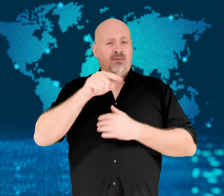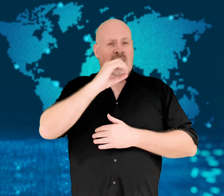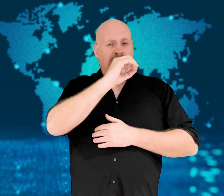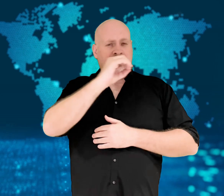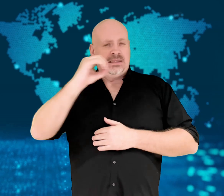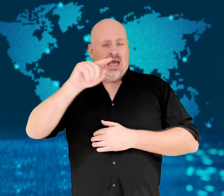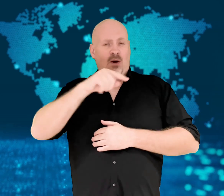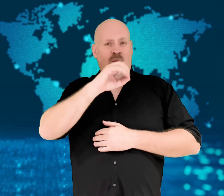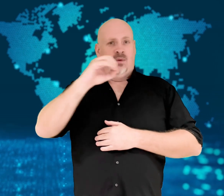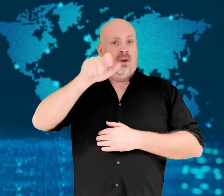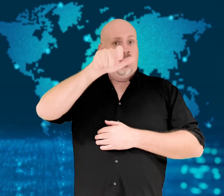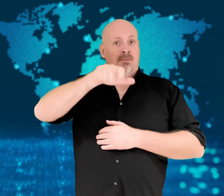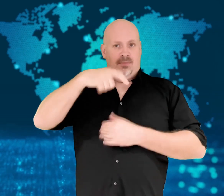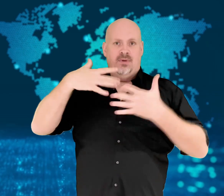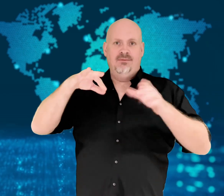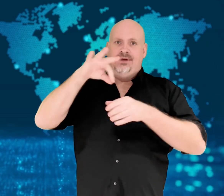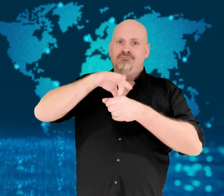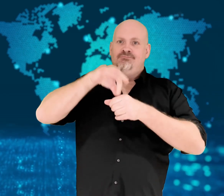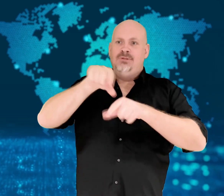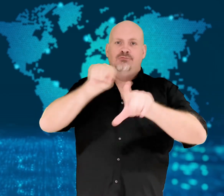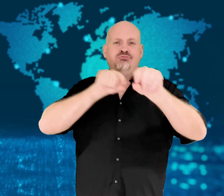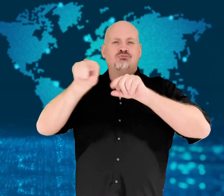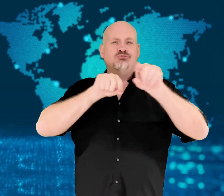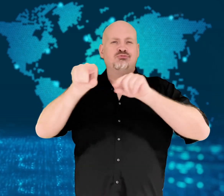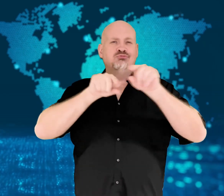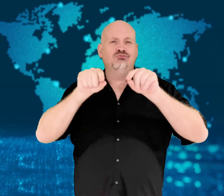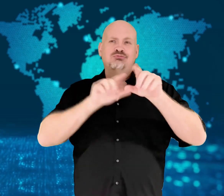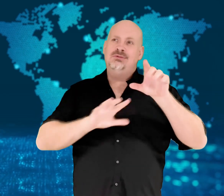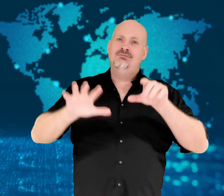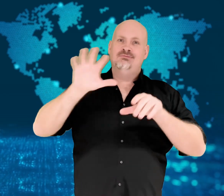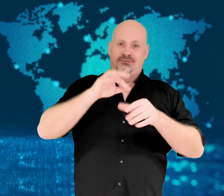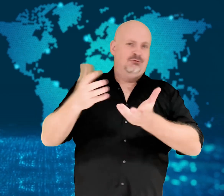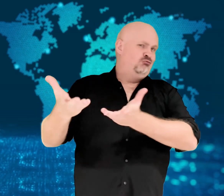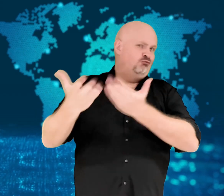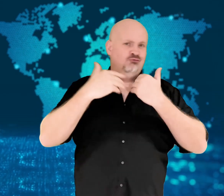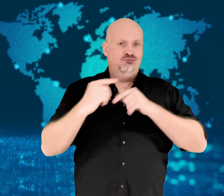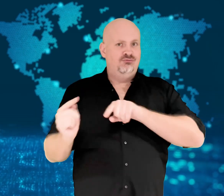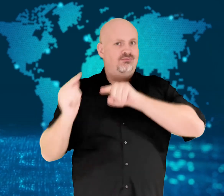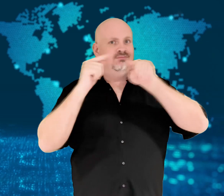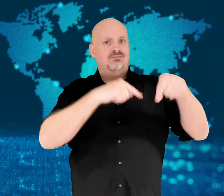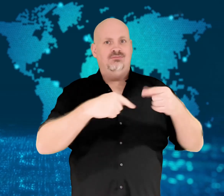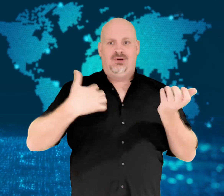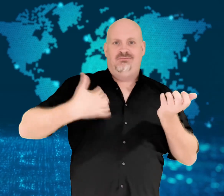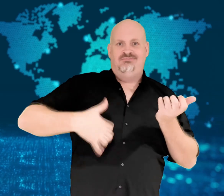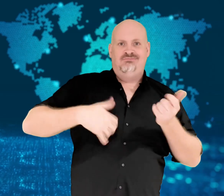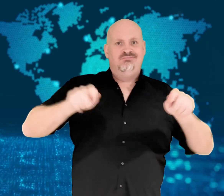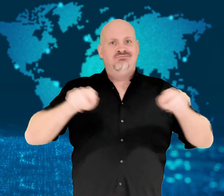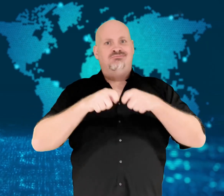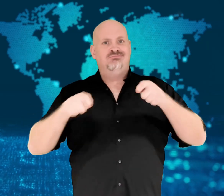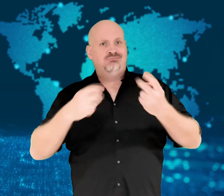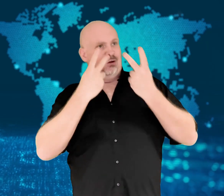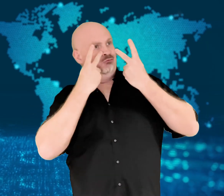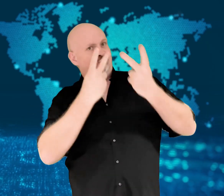It will feature projections, lasers, and drone supplies,